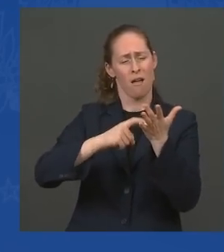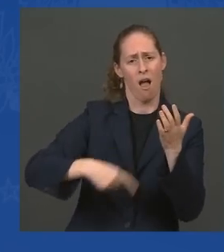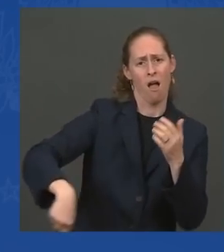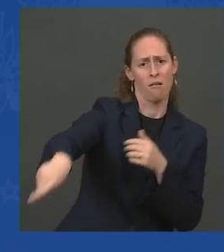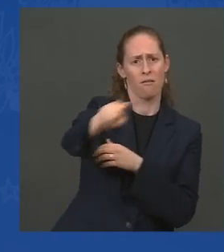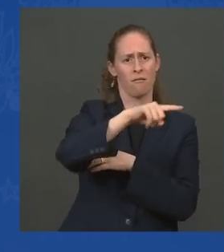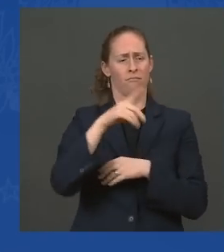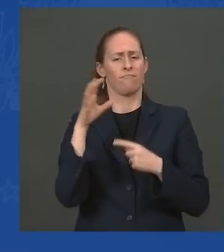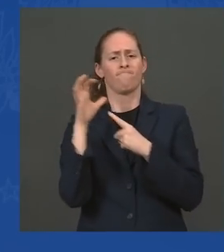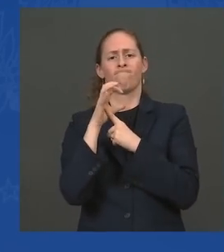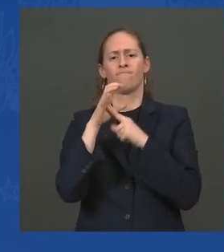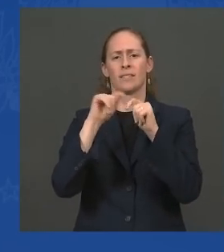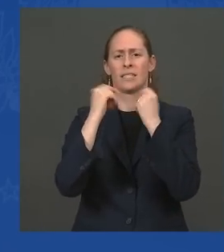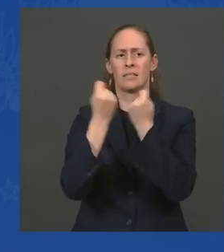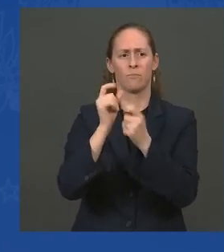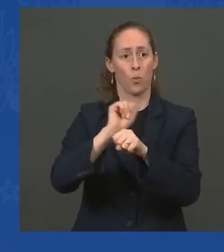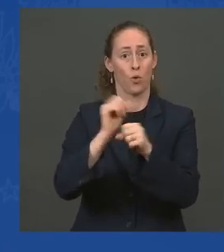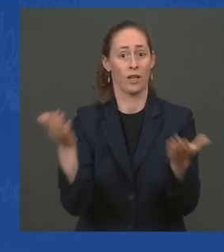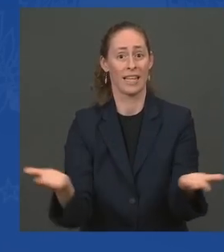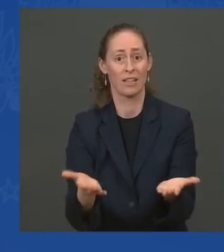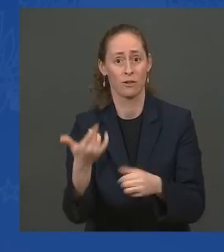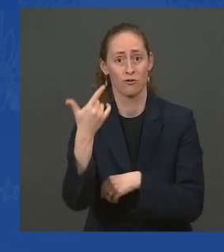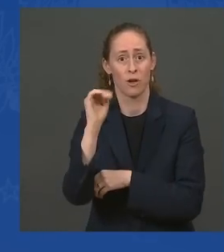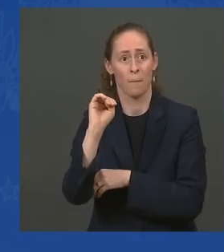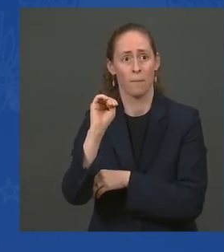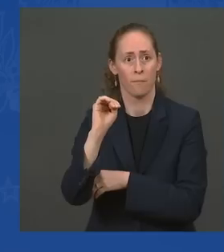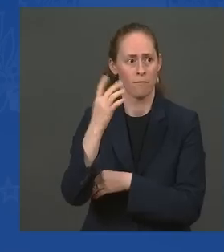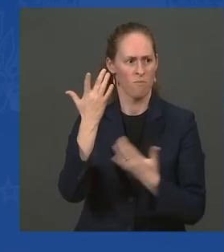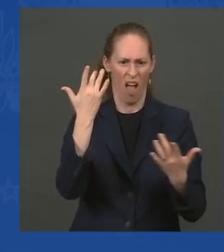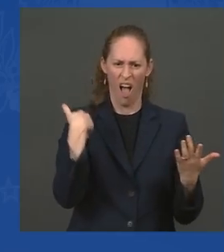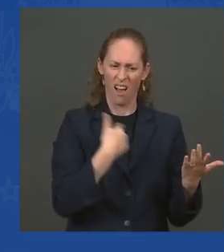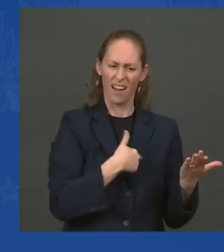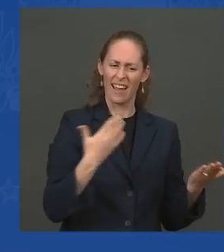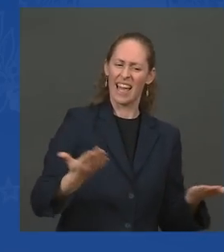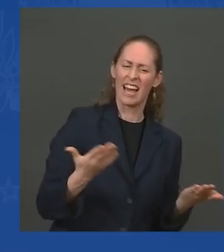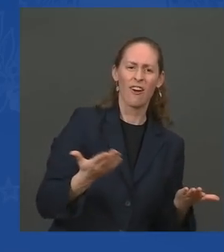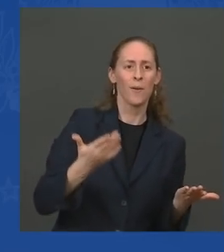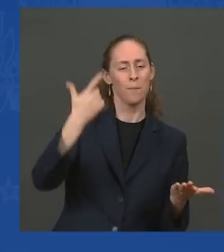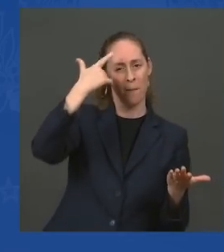because they are why we are here today. So thank you.